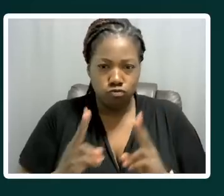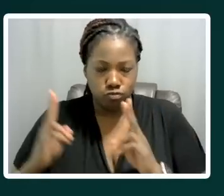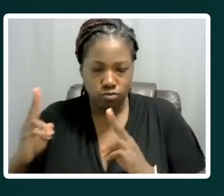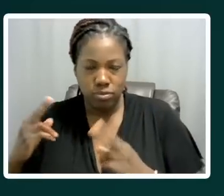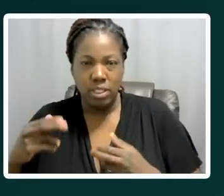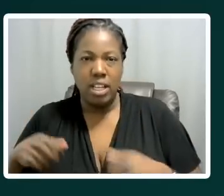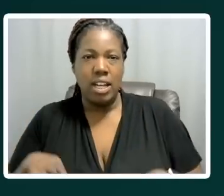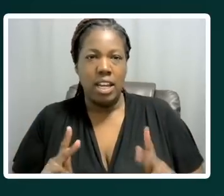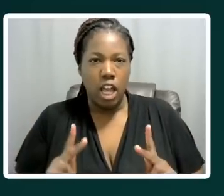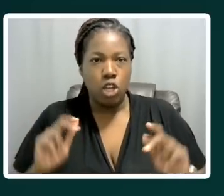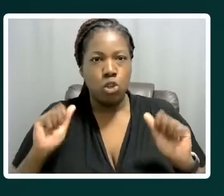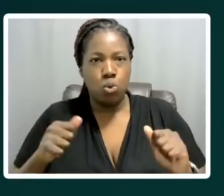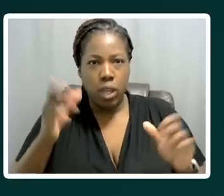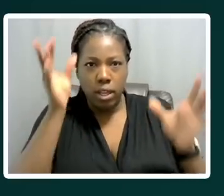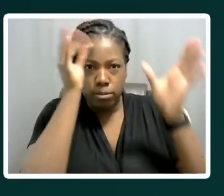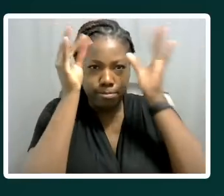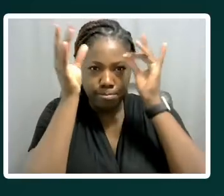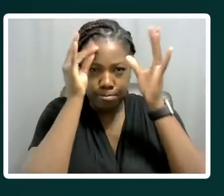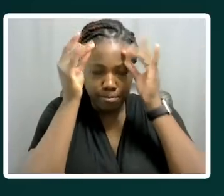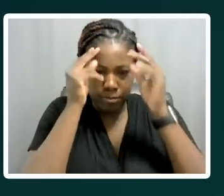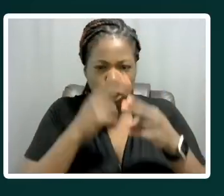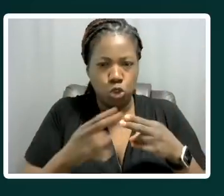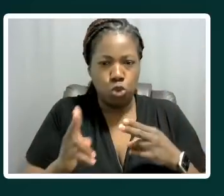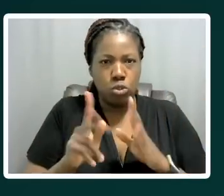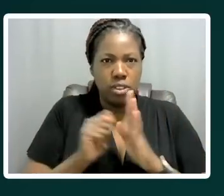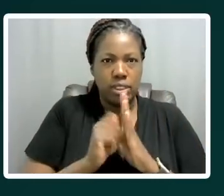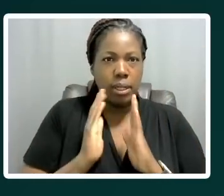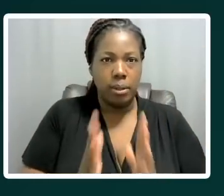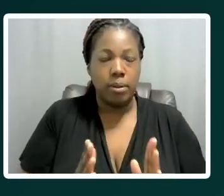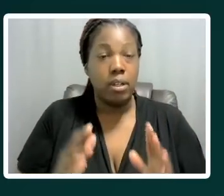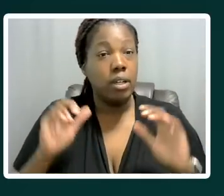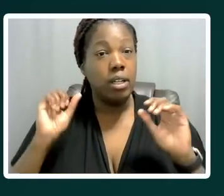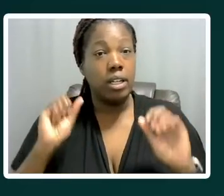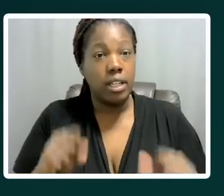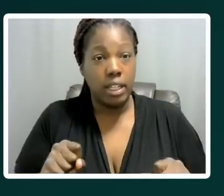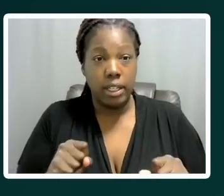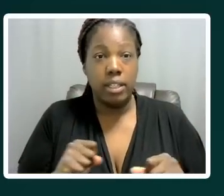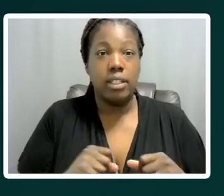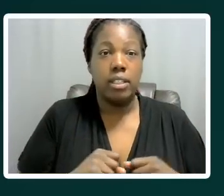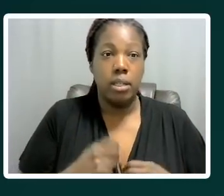amount of information in a short amount of time. They can be played in classrooms or watched at